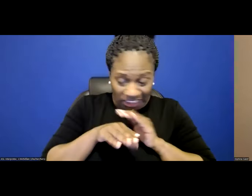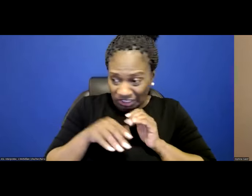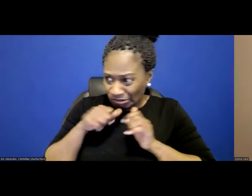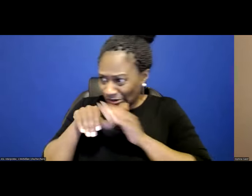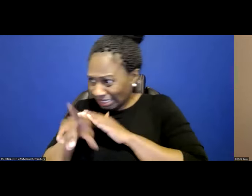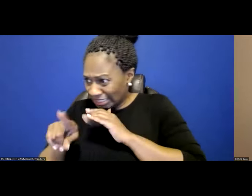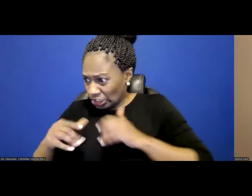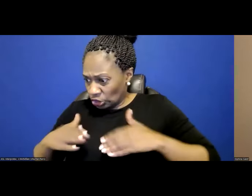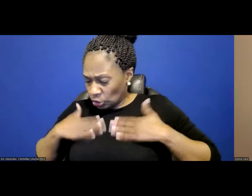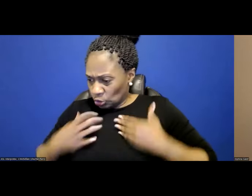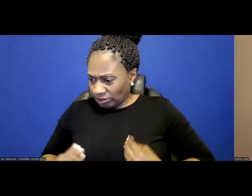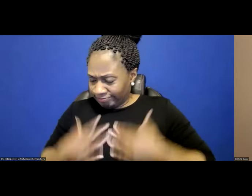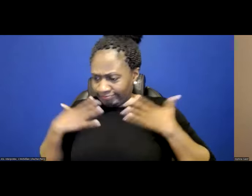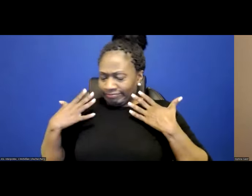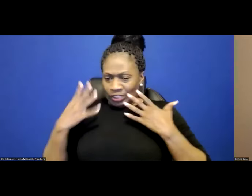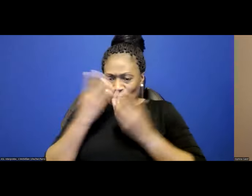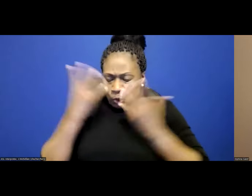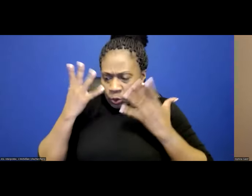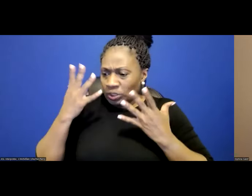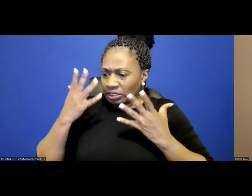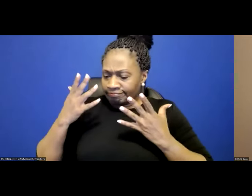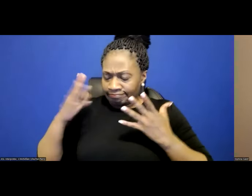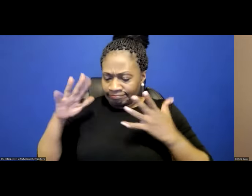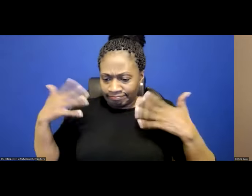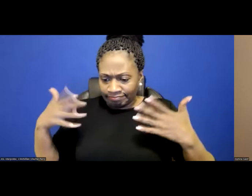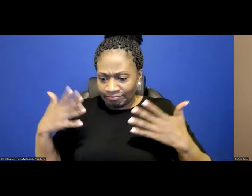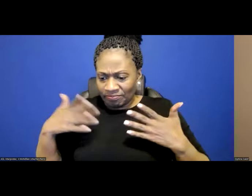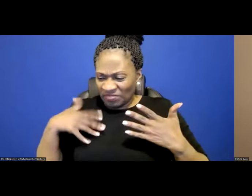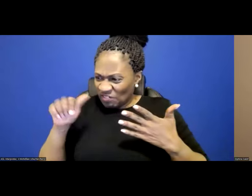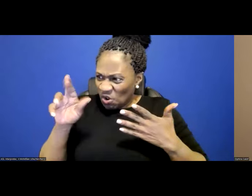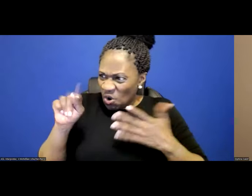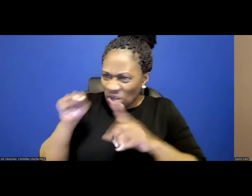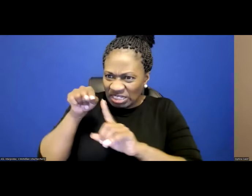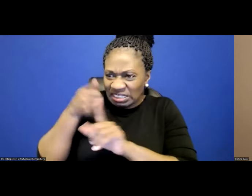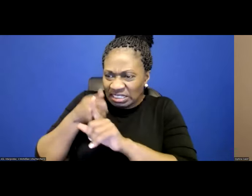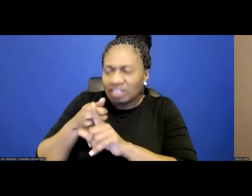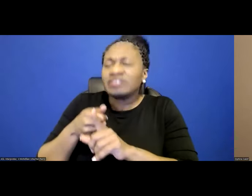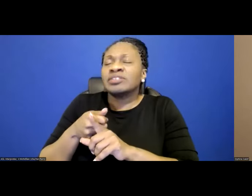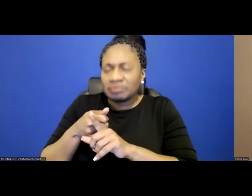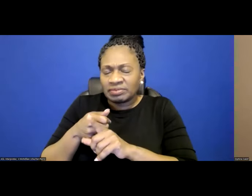and the beauty of art." And as time has gone on,